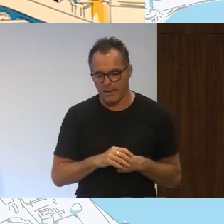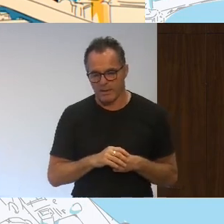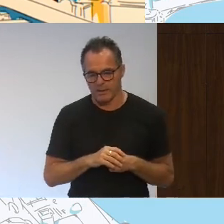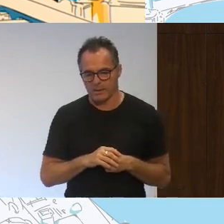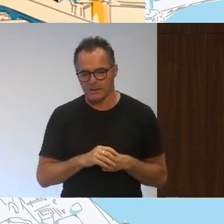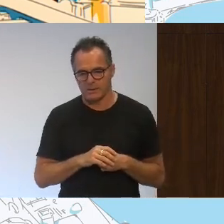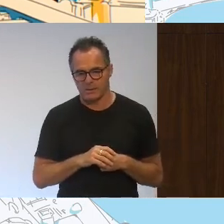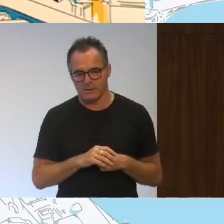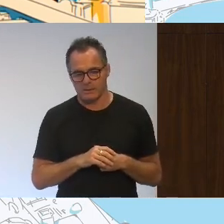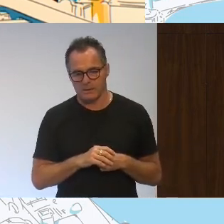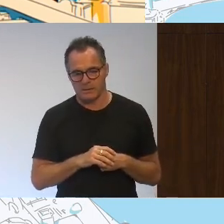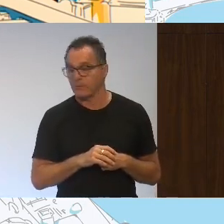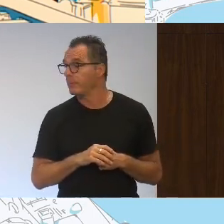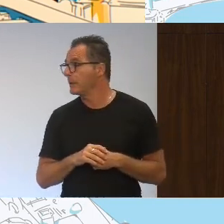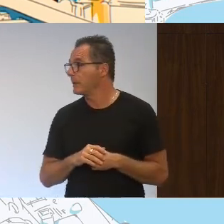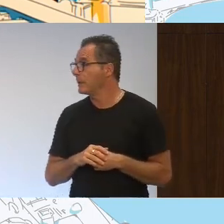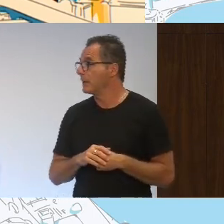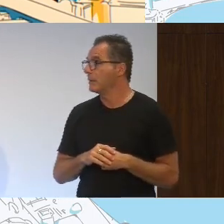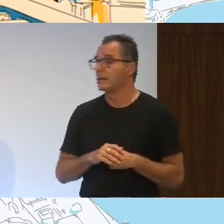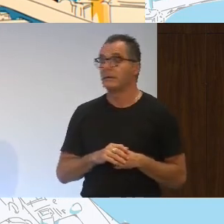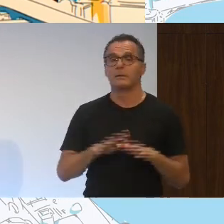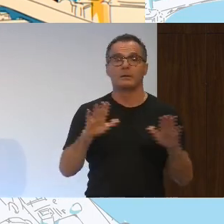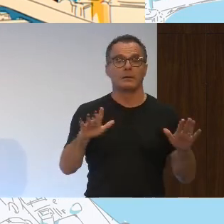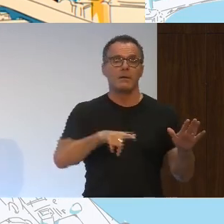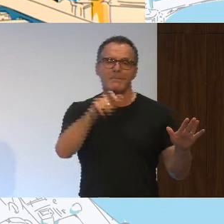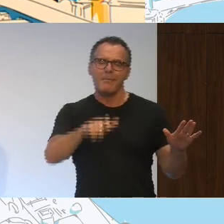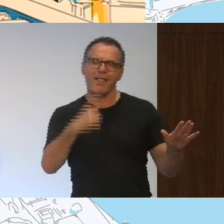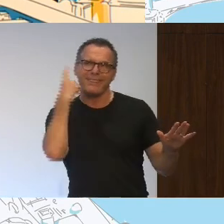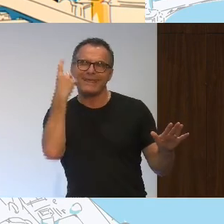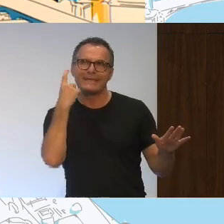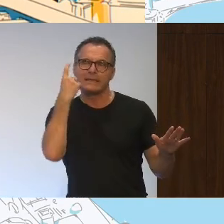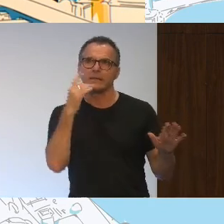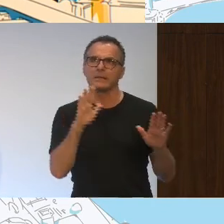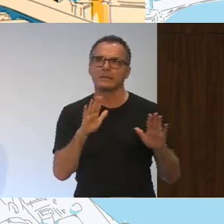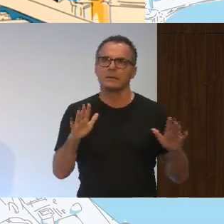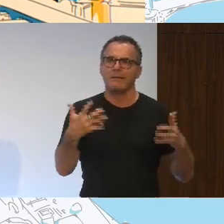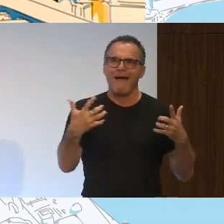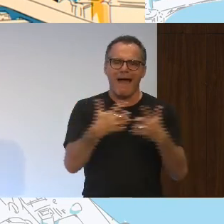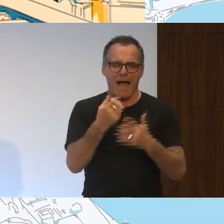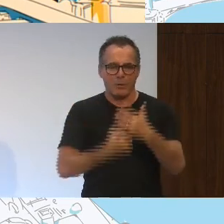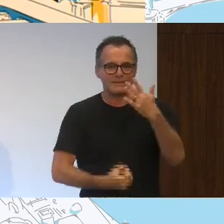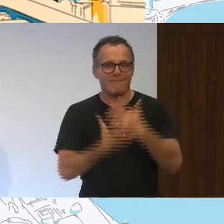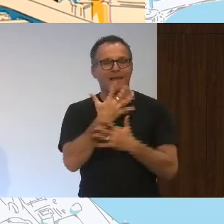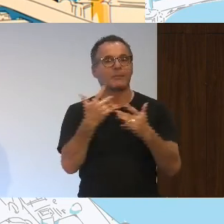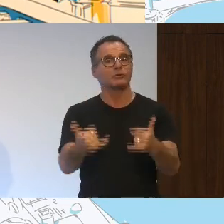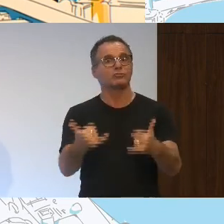it would people are thinking quite hard about how to develop treatments in that phase